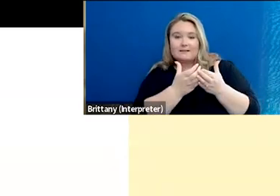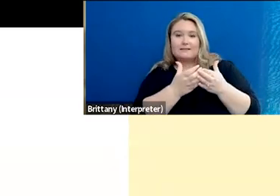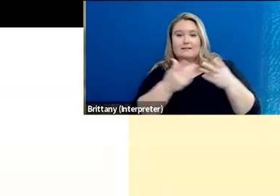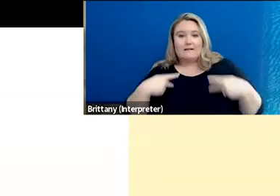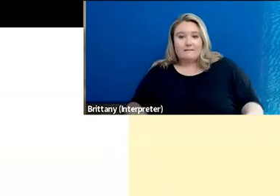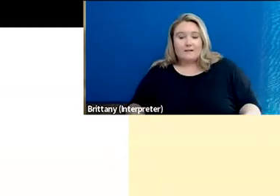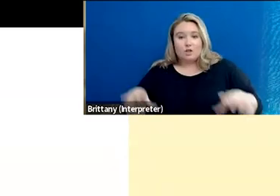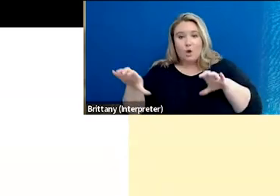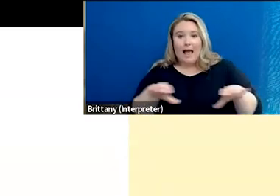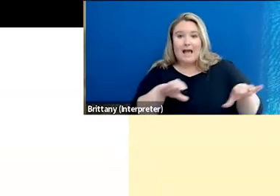at these parks as well.